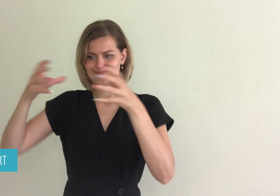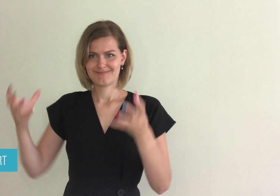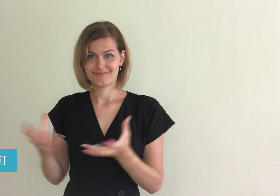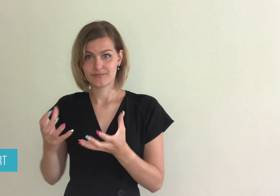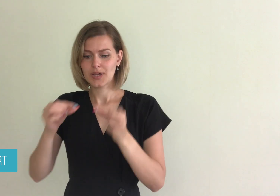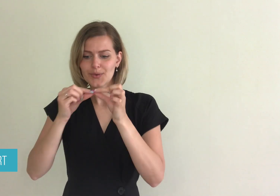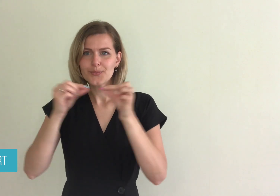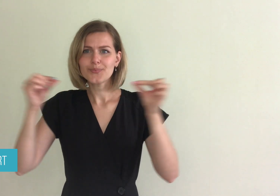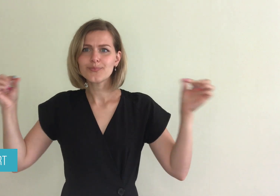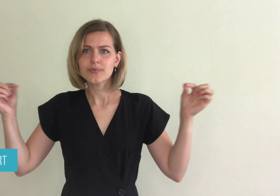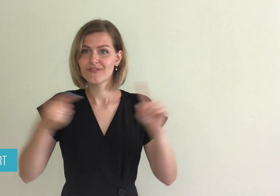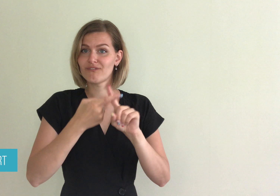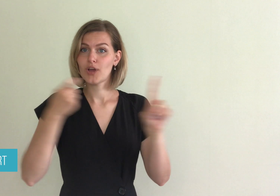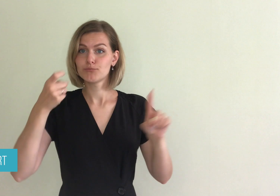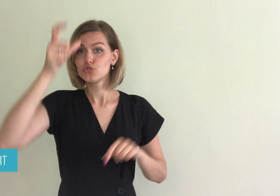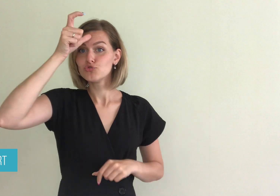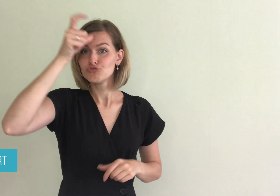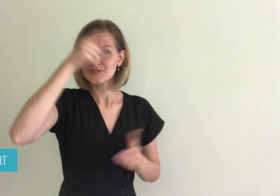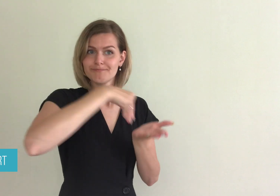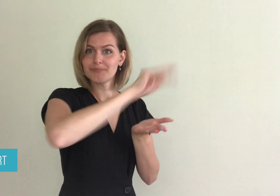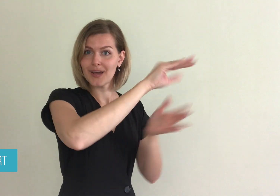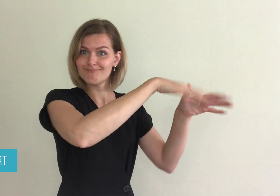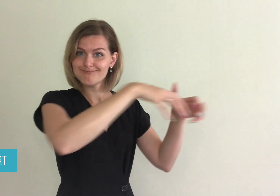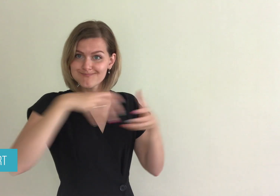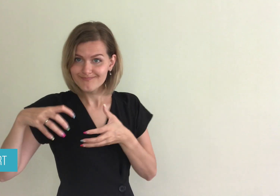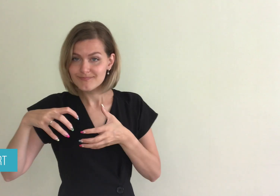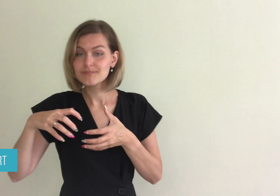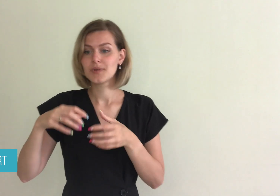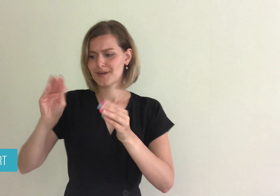because she uses knitted yarn from Turkey and then adds